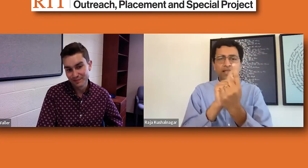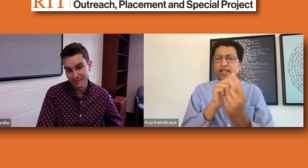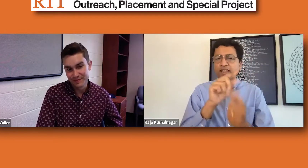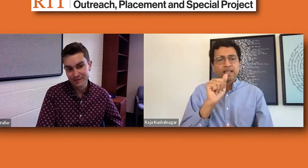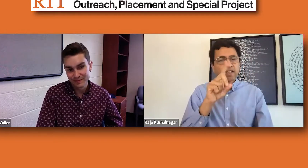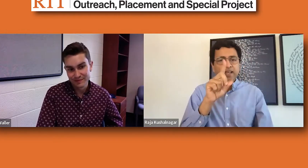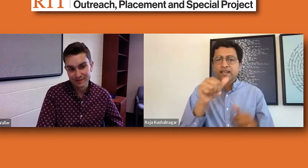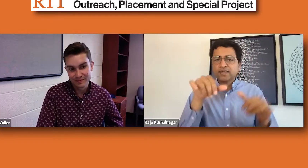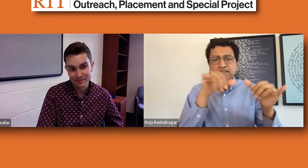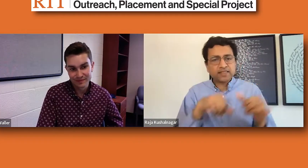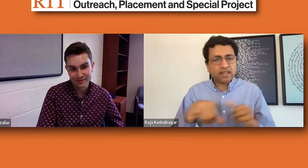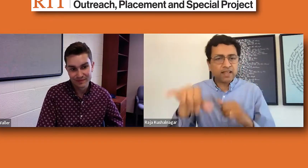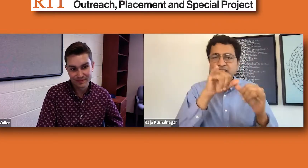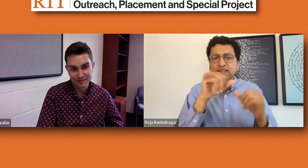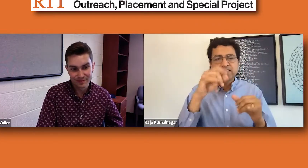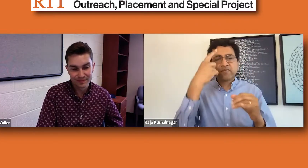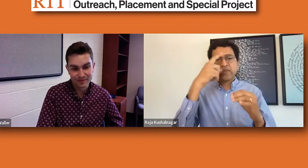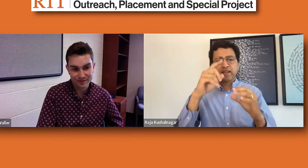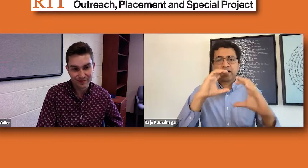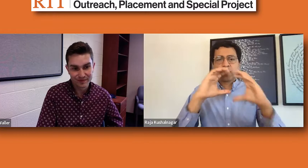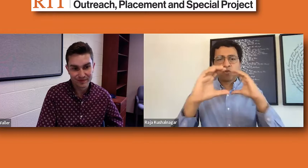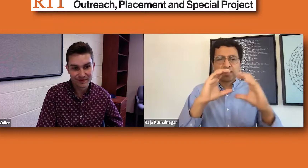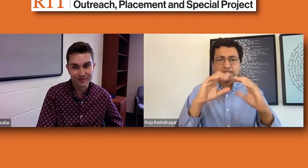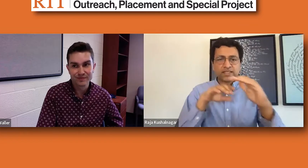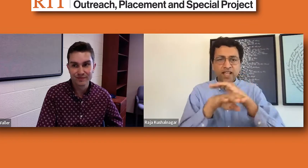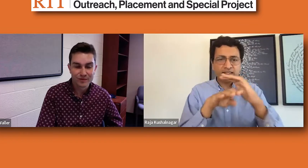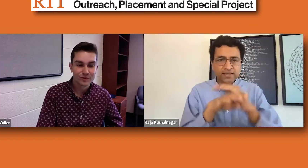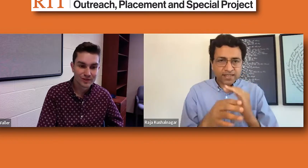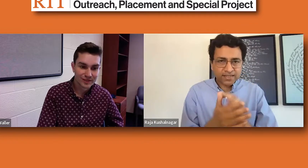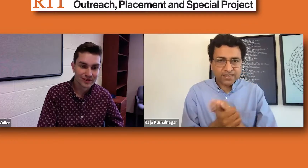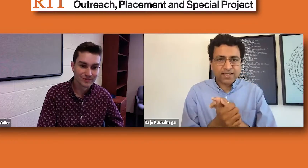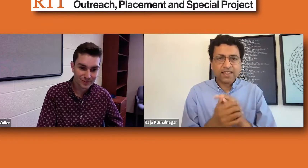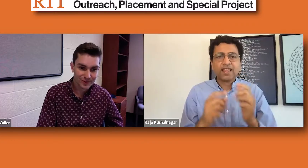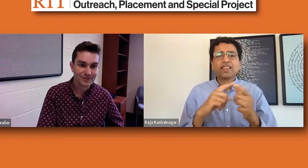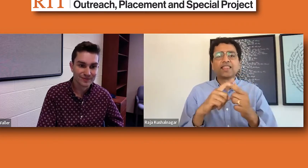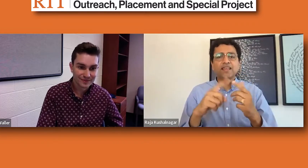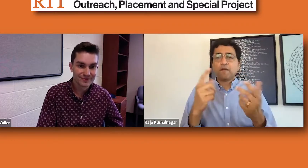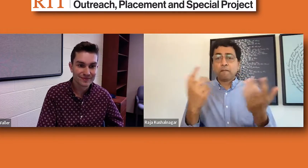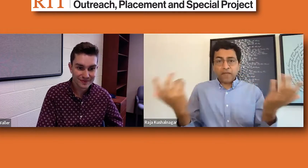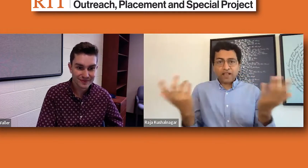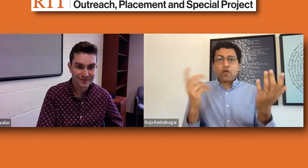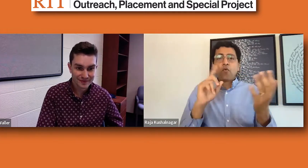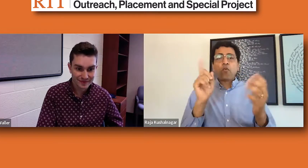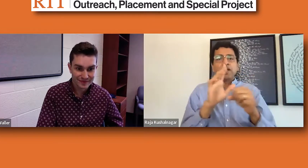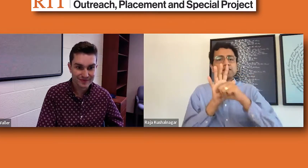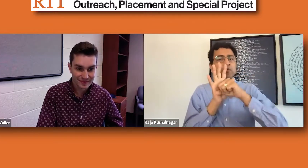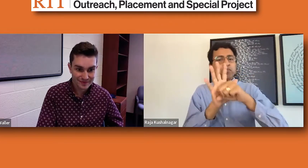And is it going to meet the standards of the Americans with Disabilities Act? Does it meet the standards for accessibility?